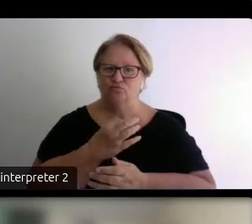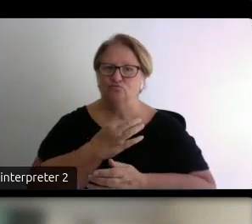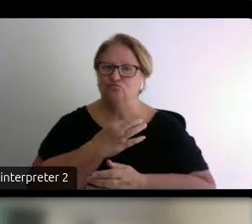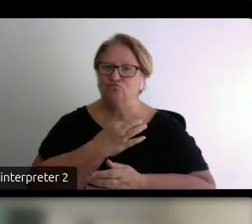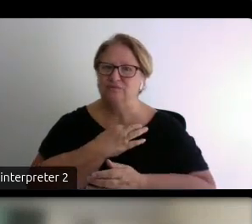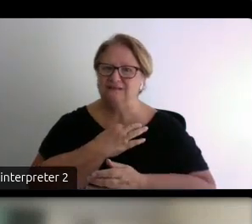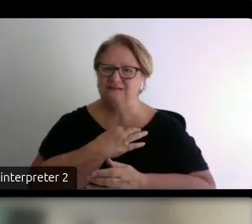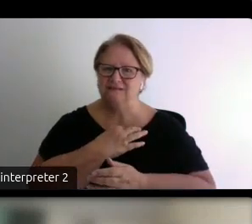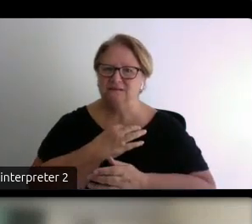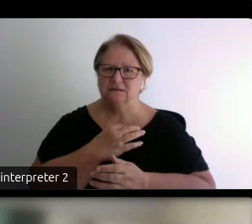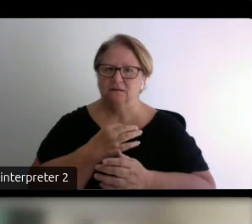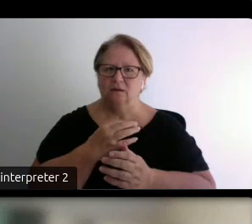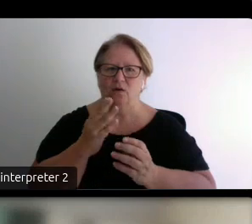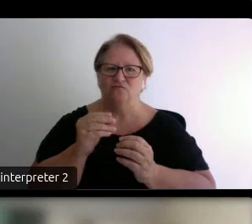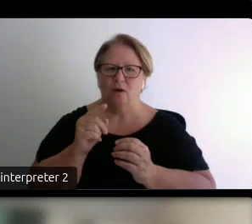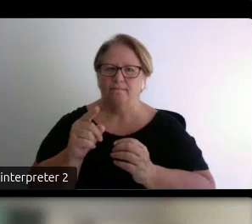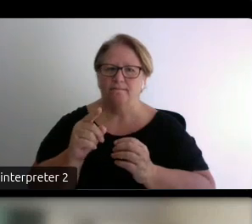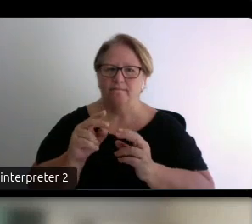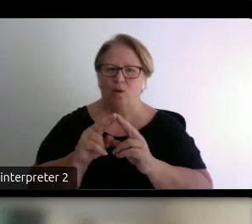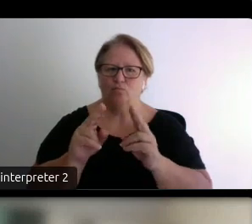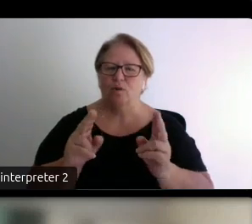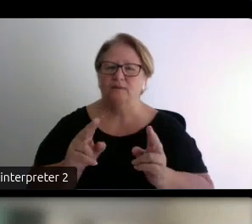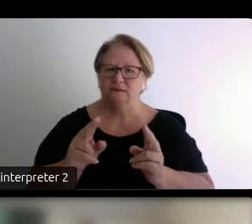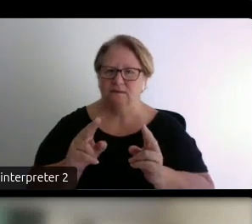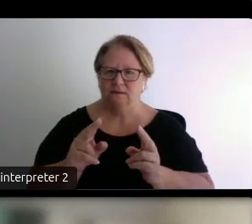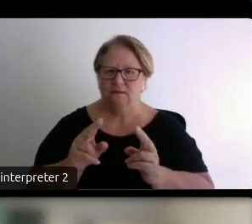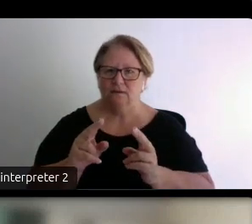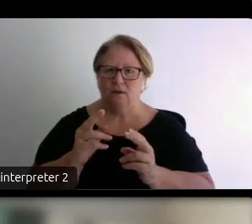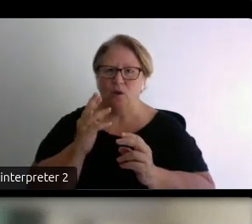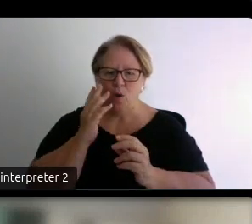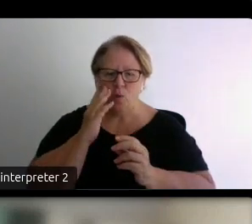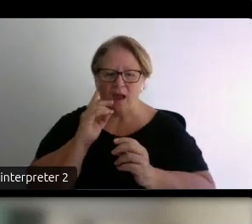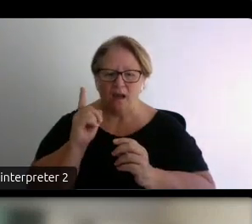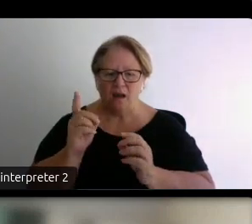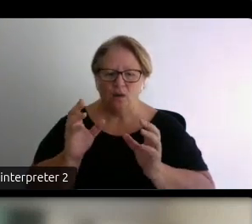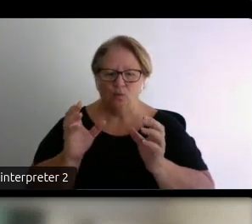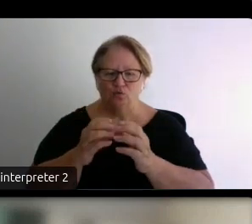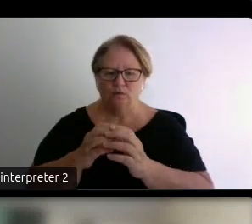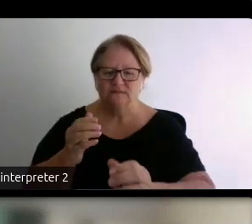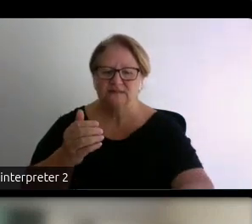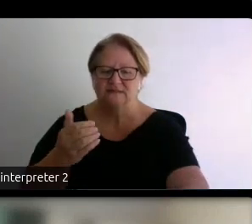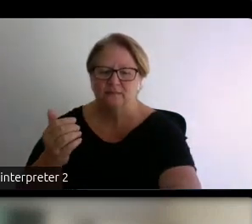And this arises in um when parties are separated and one of the parties may